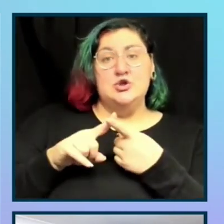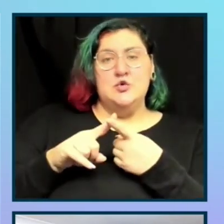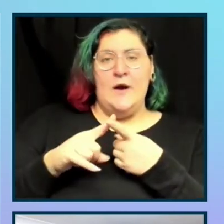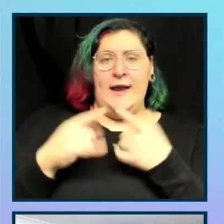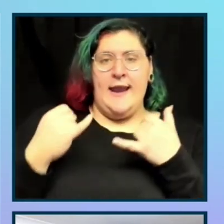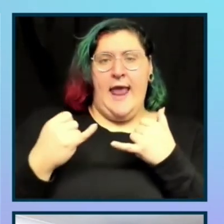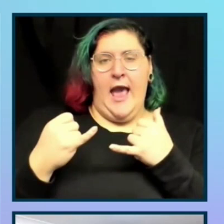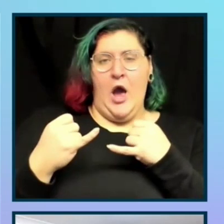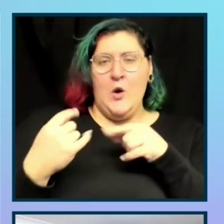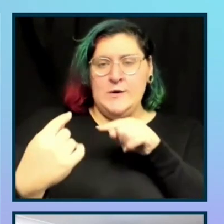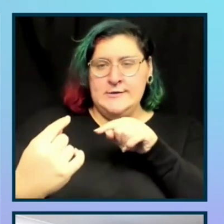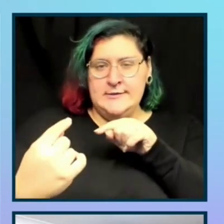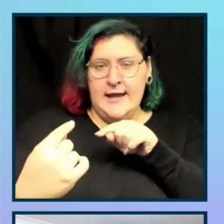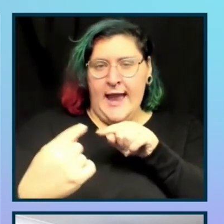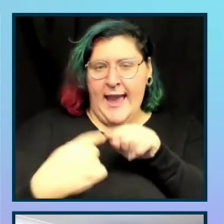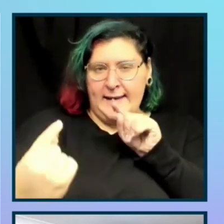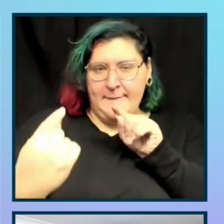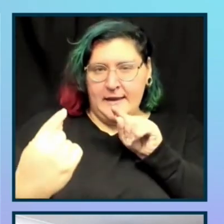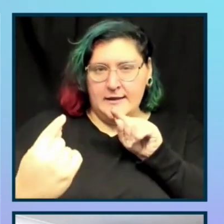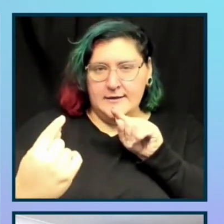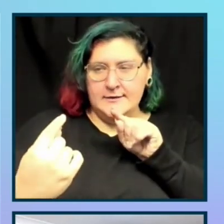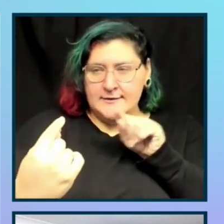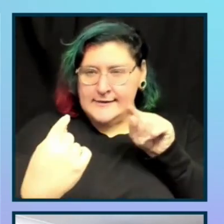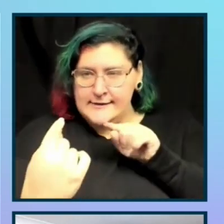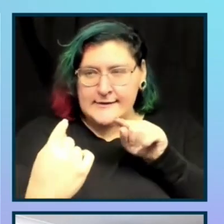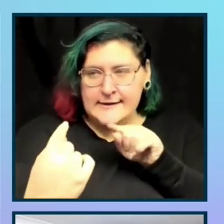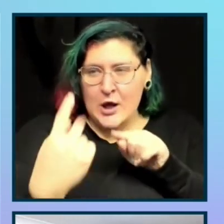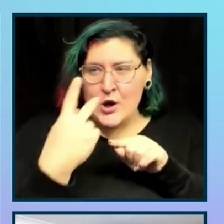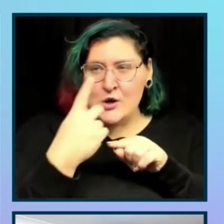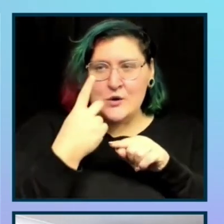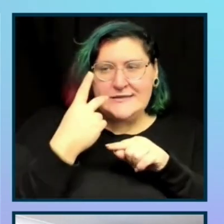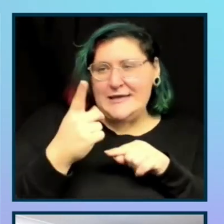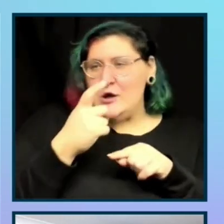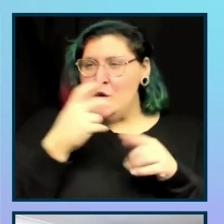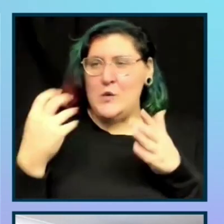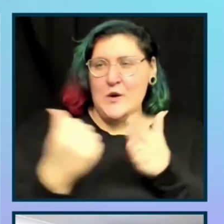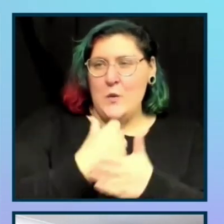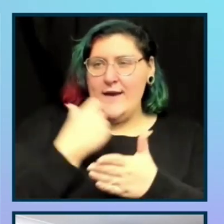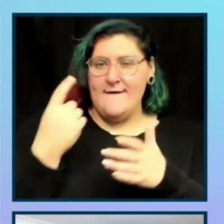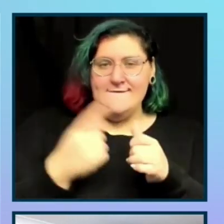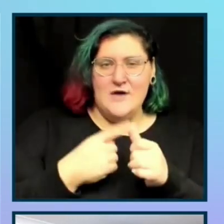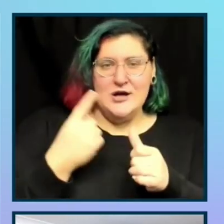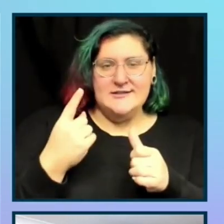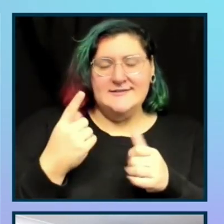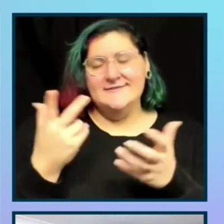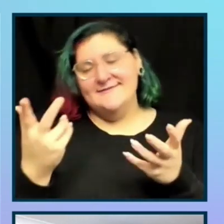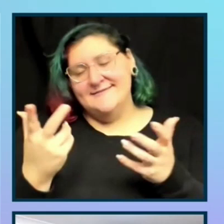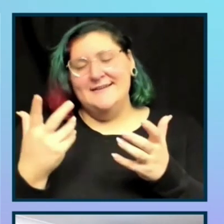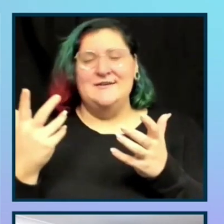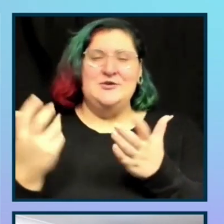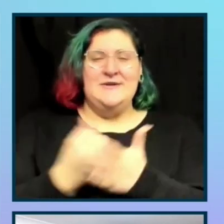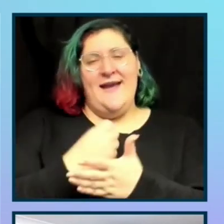as to who would be the first gamer without sight that either of us knew to get it to claim this coveted title